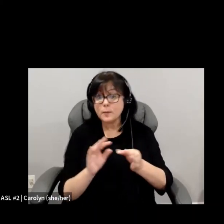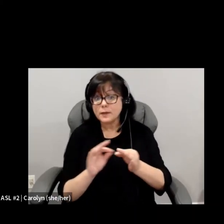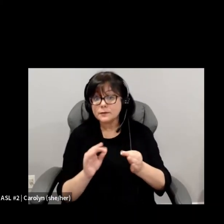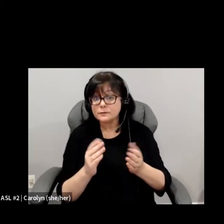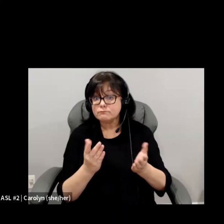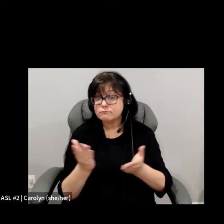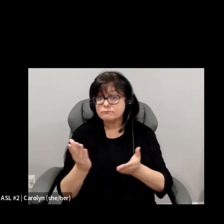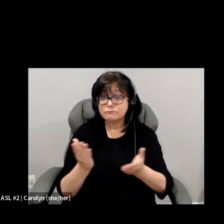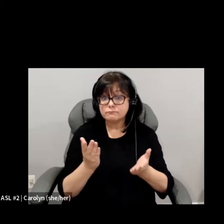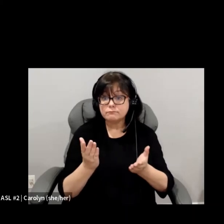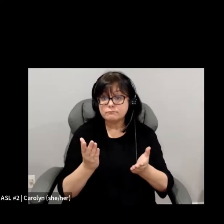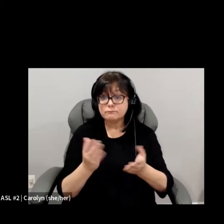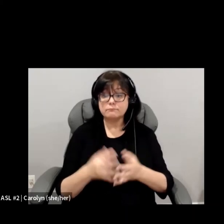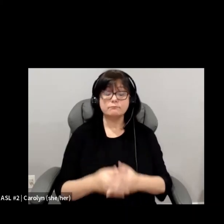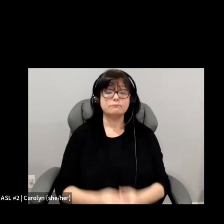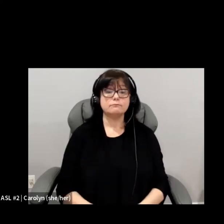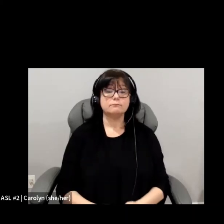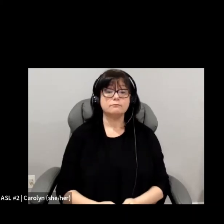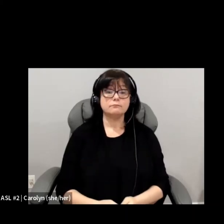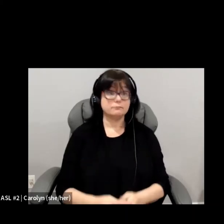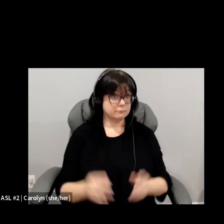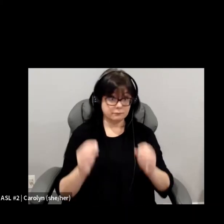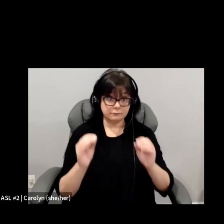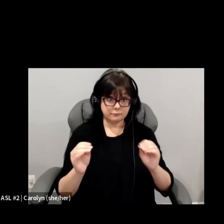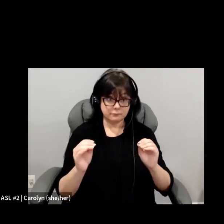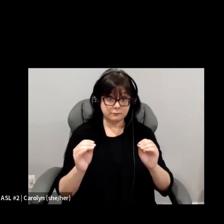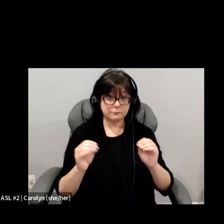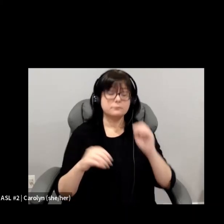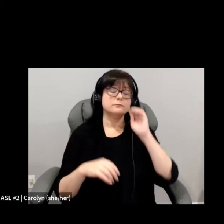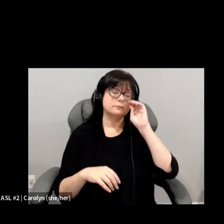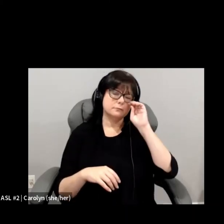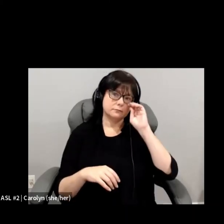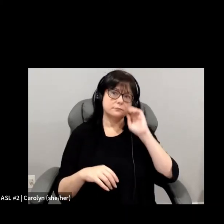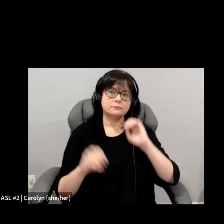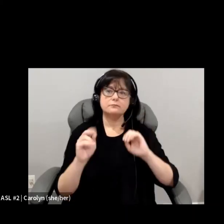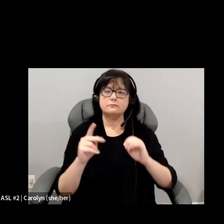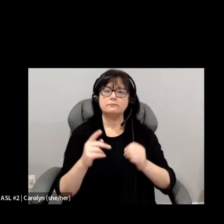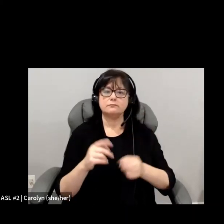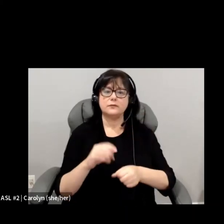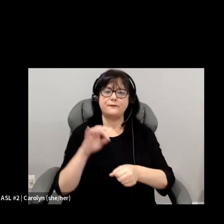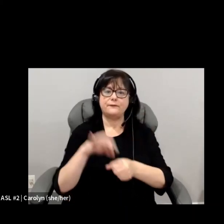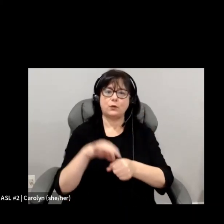HEARING NONE, WE'LL CALL THE VOTE.